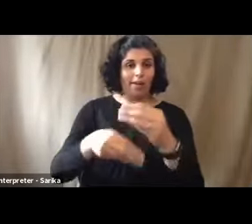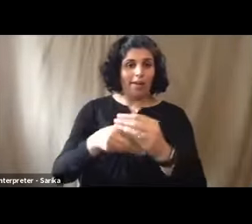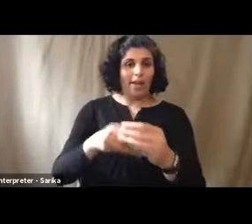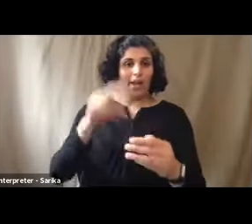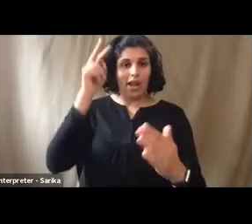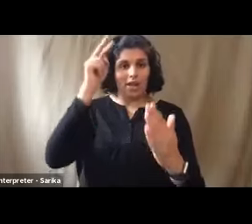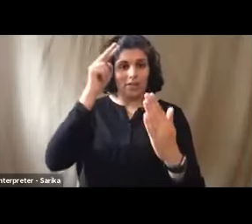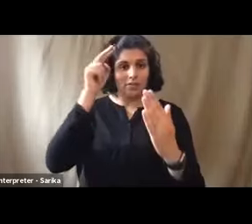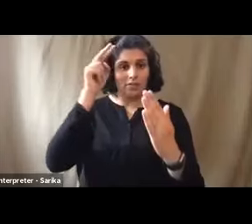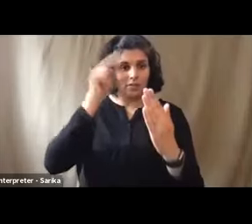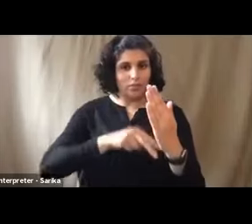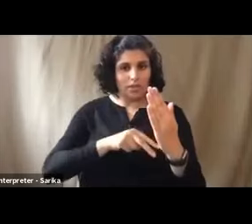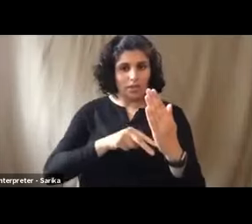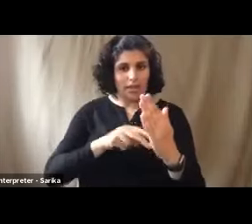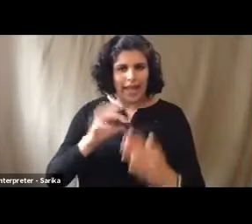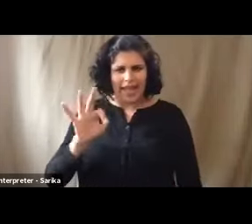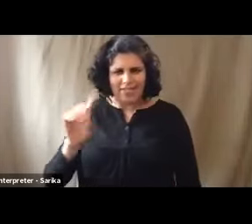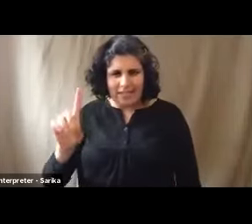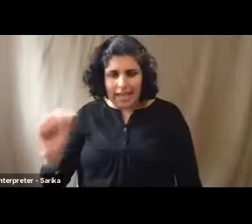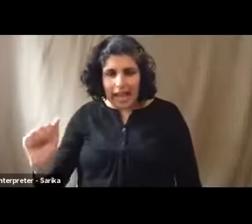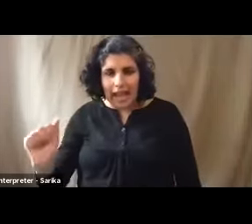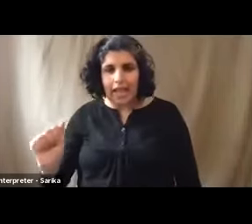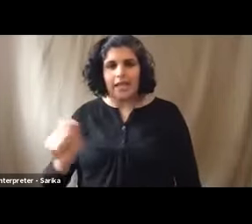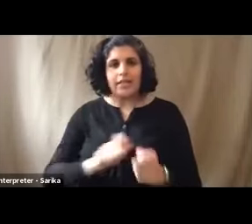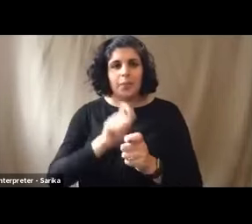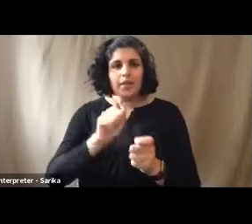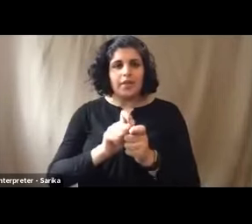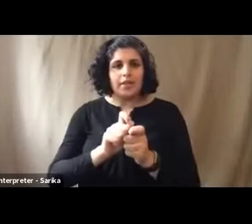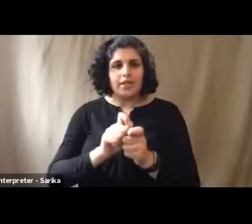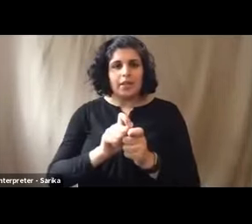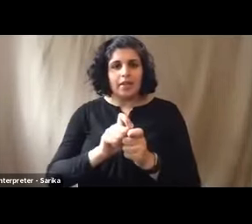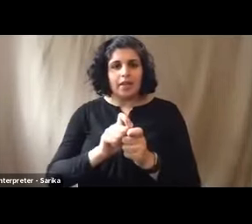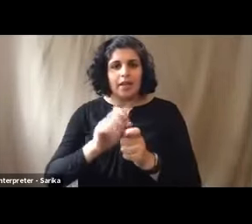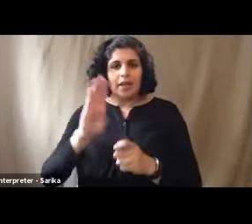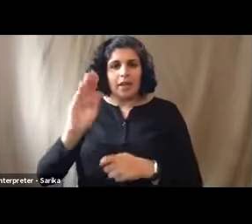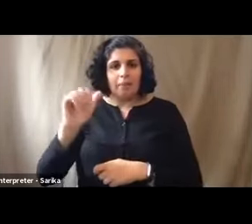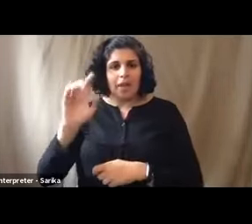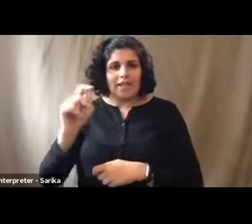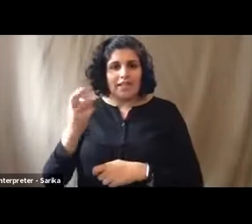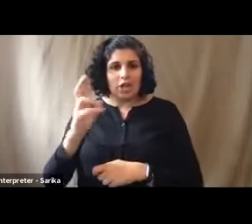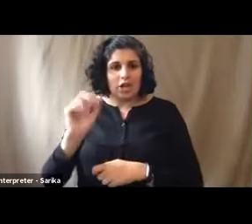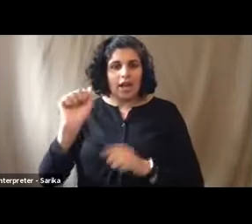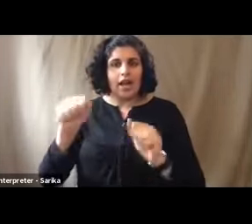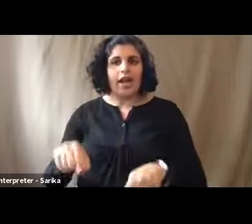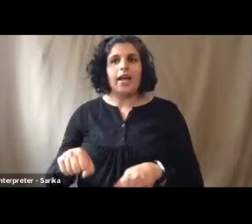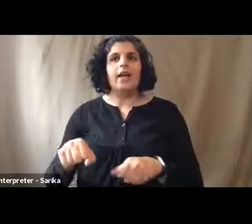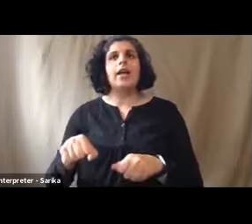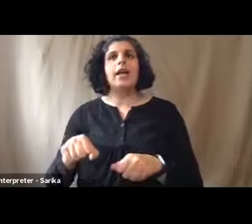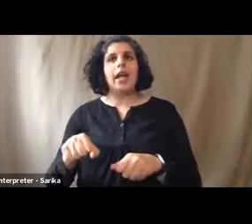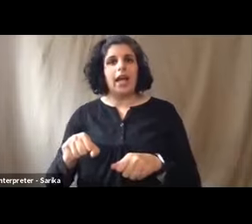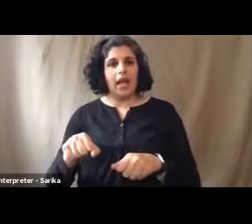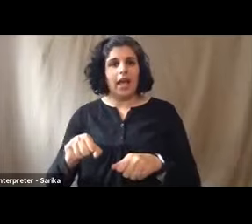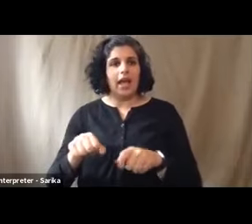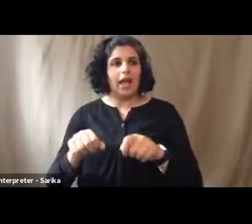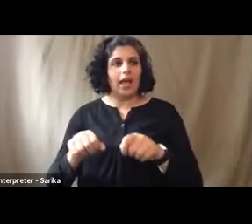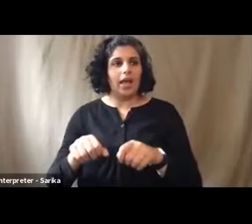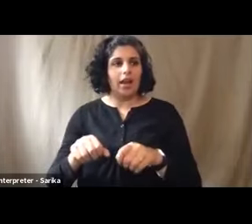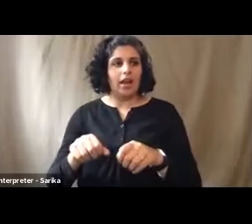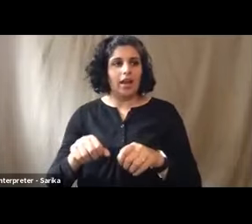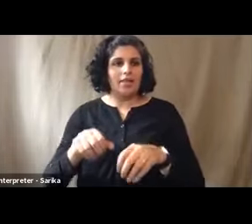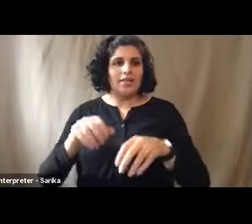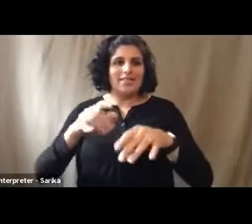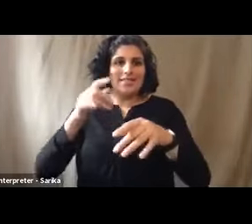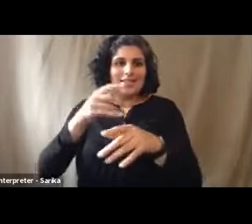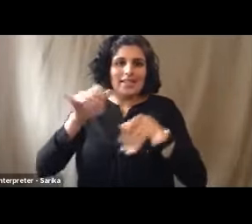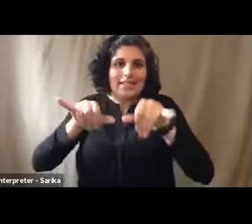FDA that certain bacteria can be carried on fur and hair, but there is no evidence that